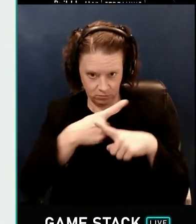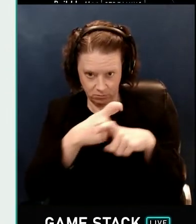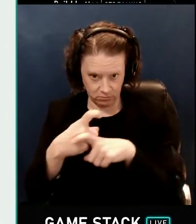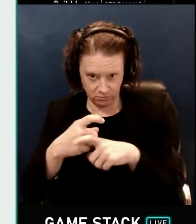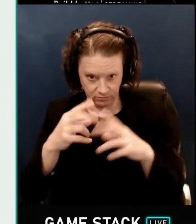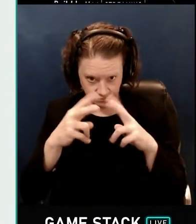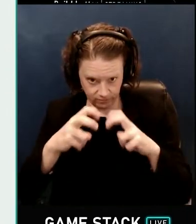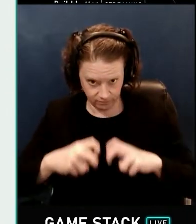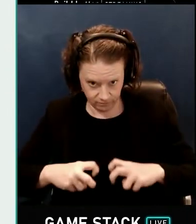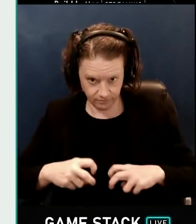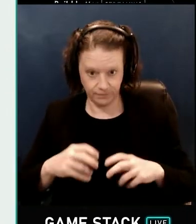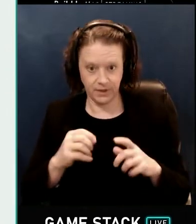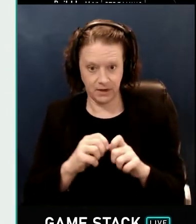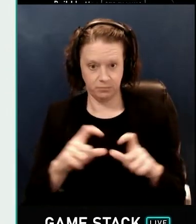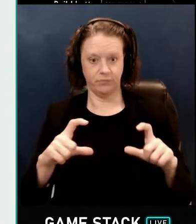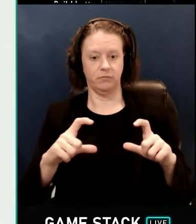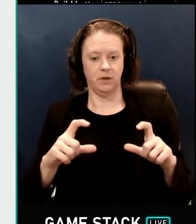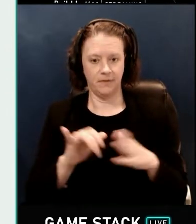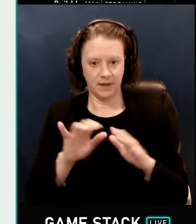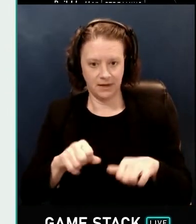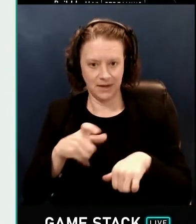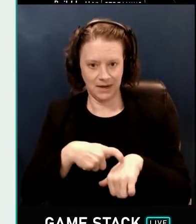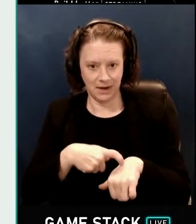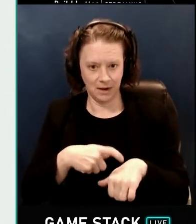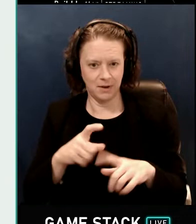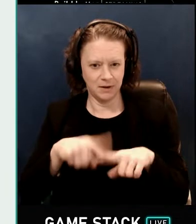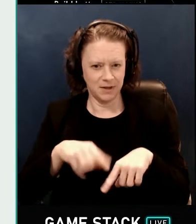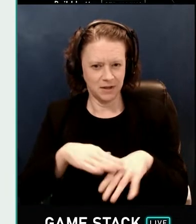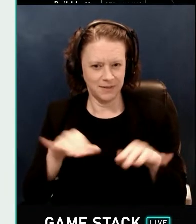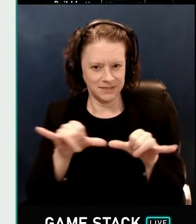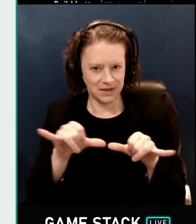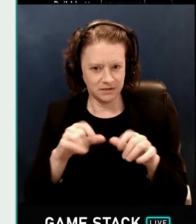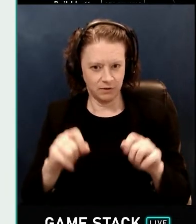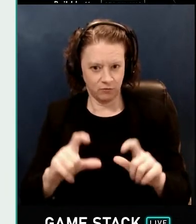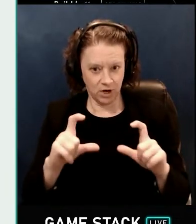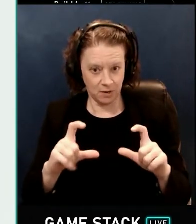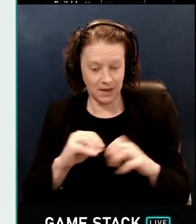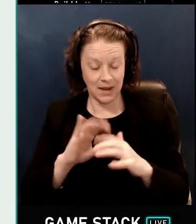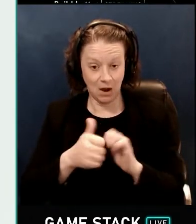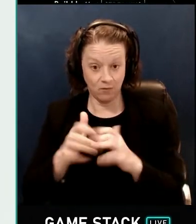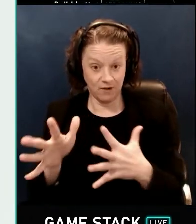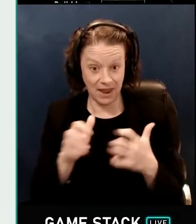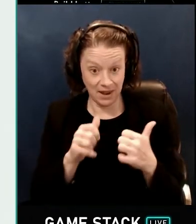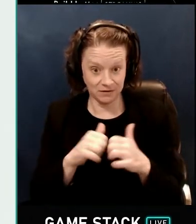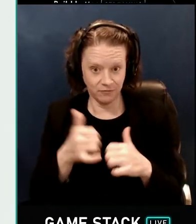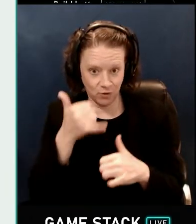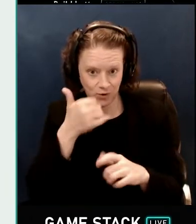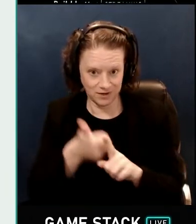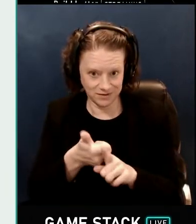depending on the size of the frame and how fast the client devices. Then it needs to get up onto the screen,